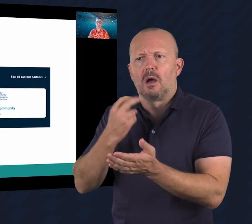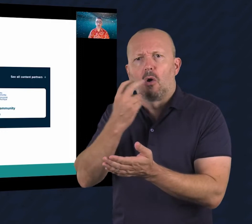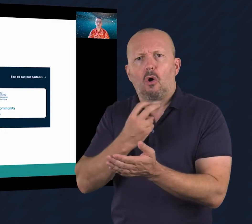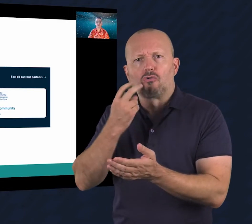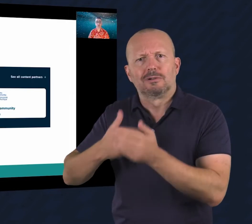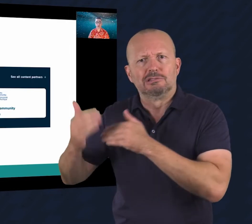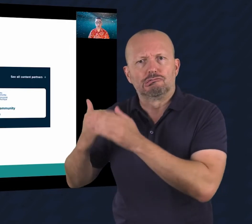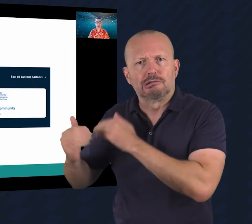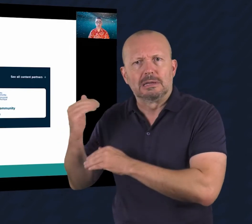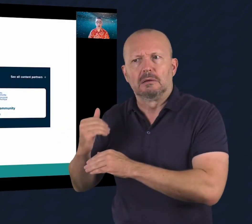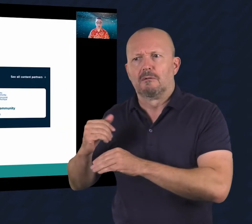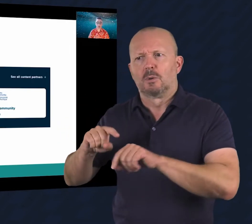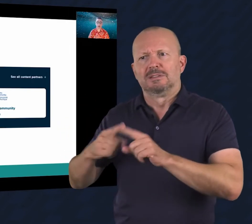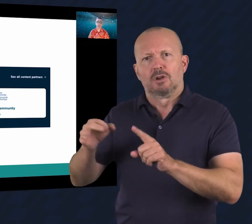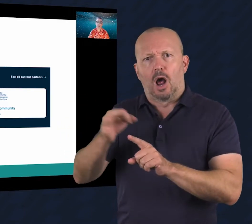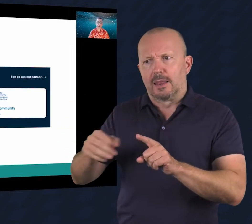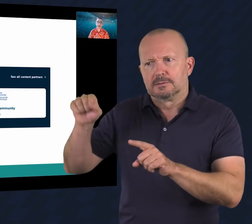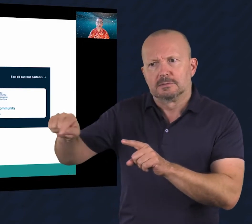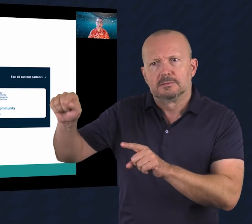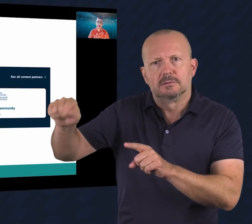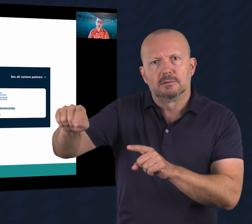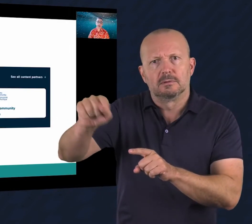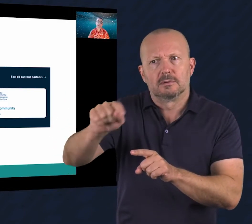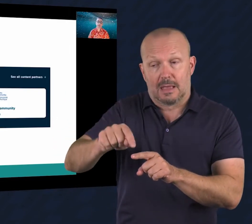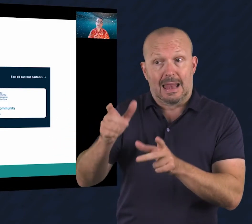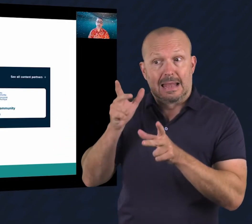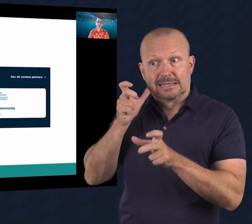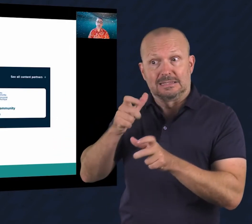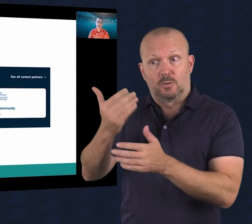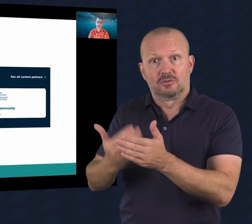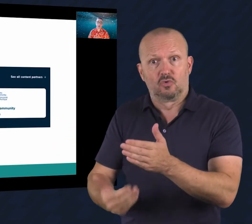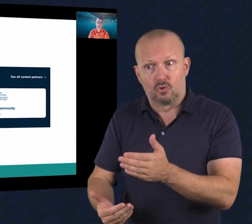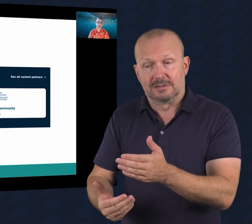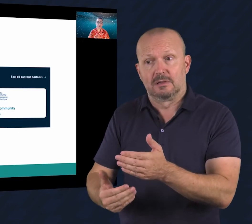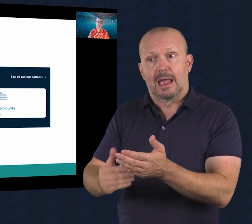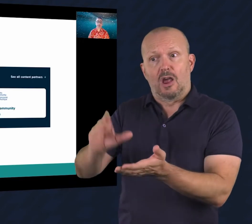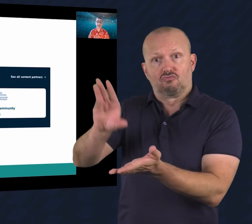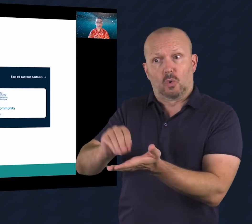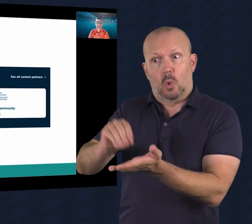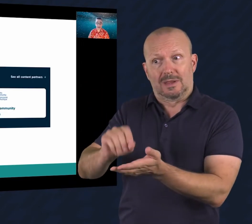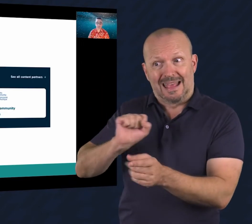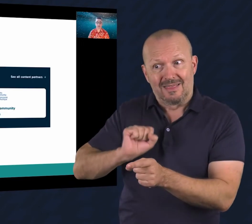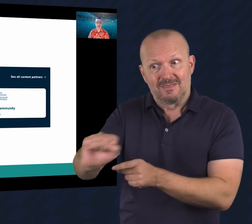of those from Kosrae and Pohnpei and listening to their stories and recording their stories in their languages,